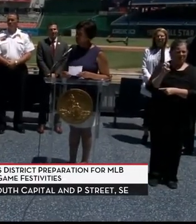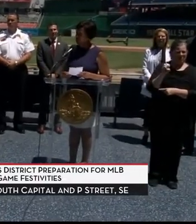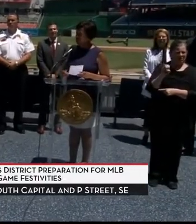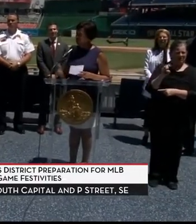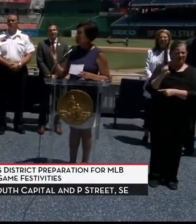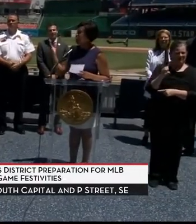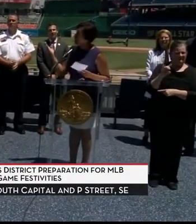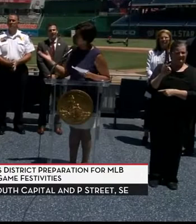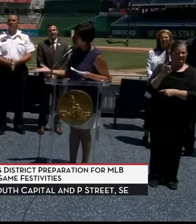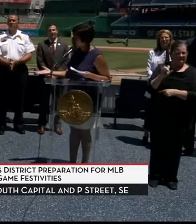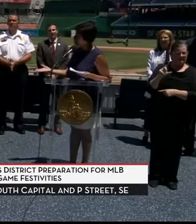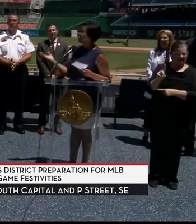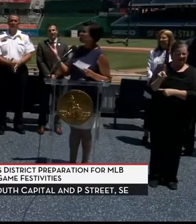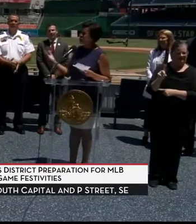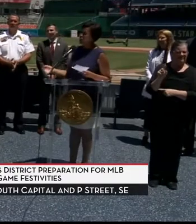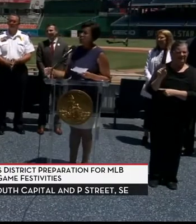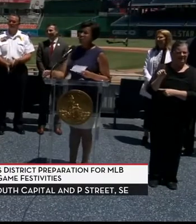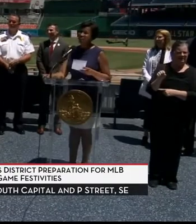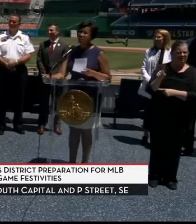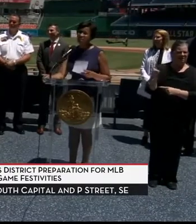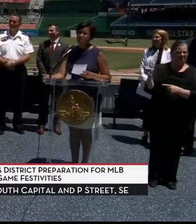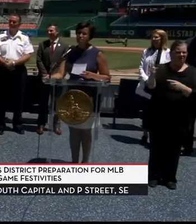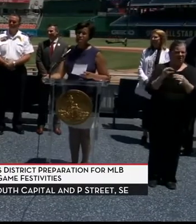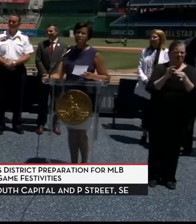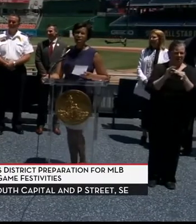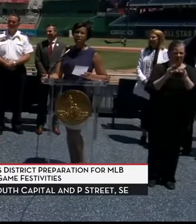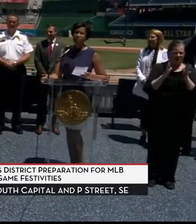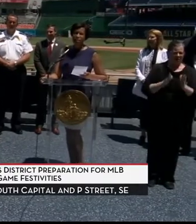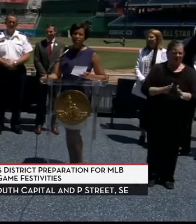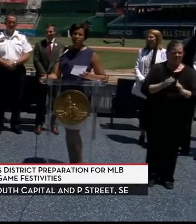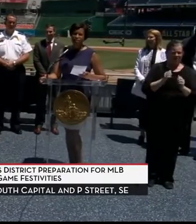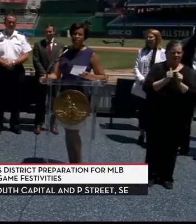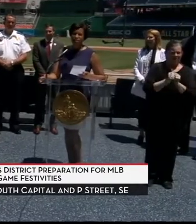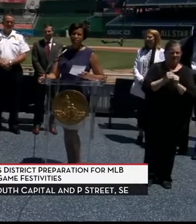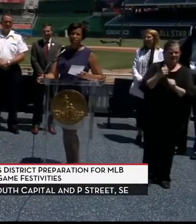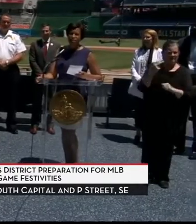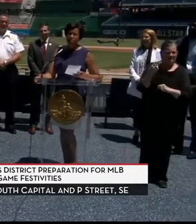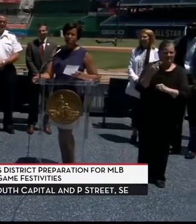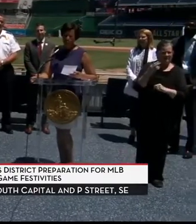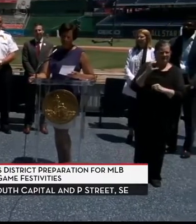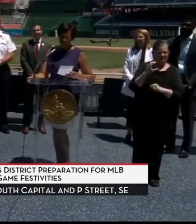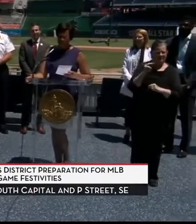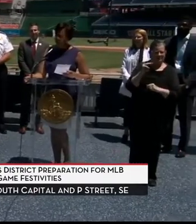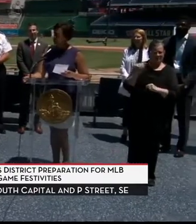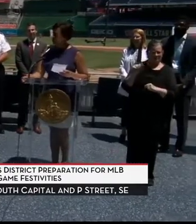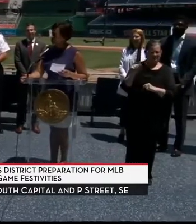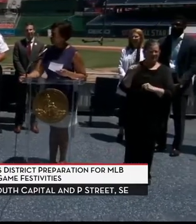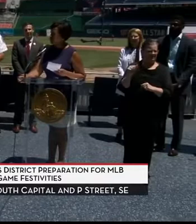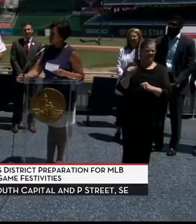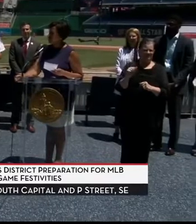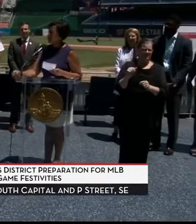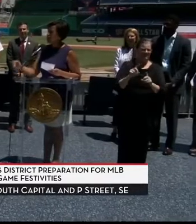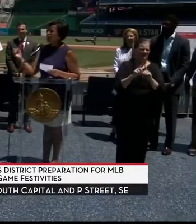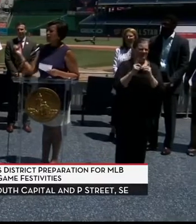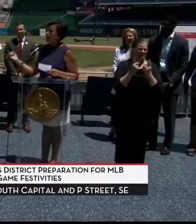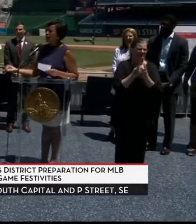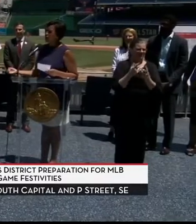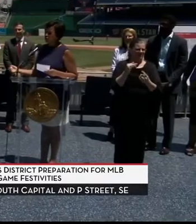HSEMA. HSEMA IS HERE THE DISTRICT'S HOMELAND SECURITY AGENCY AND WE THANK YOU FOR YOUR HELP.